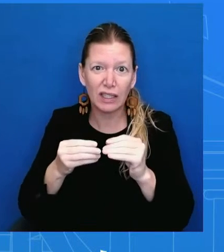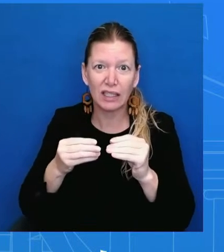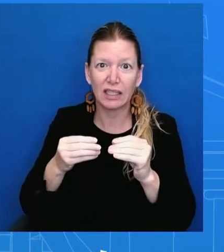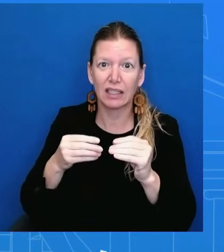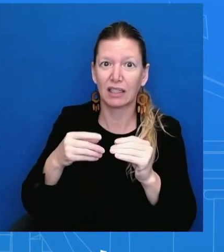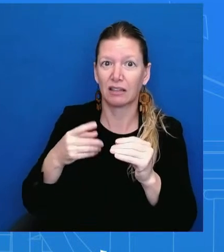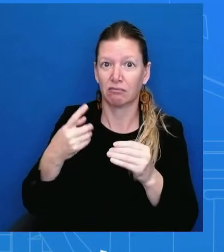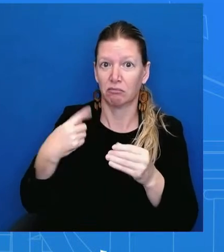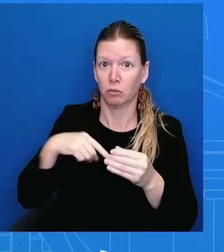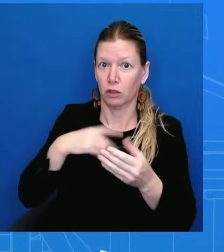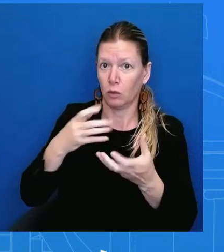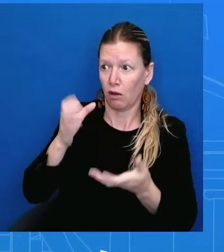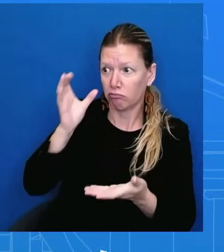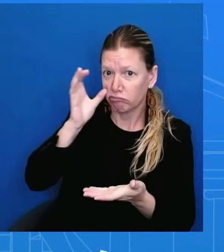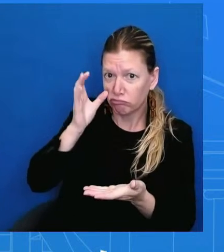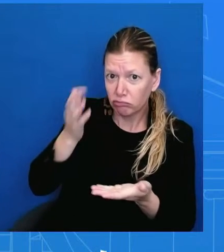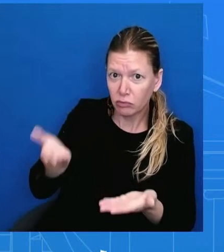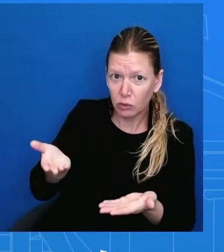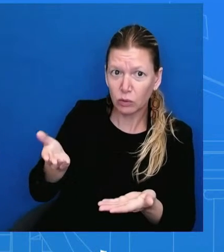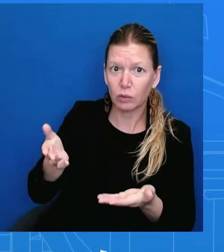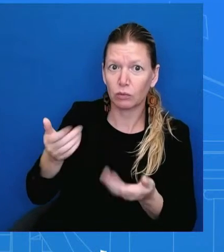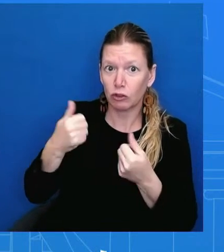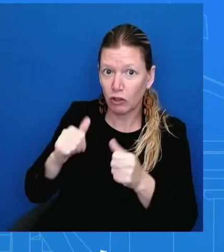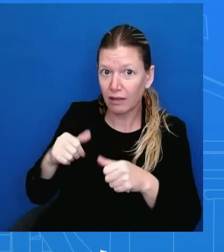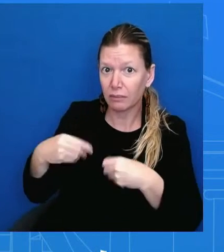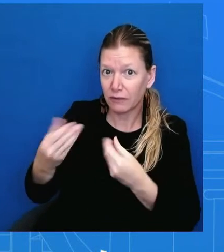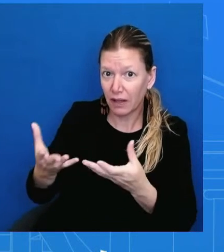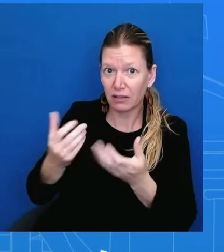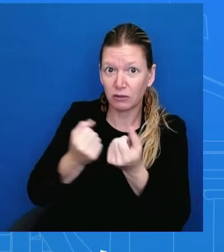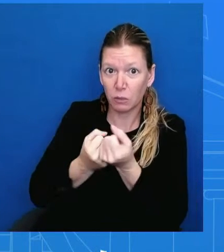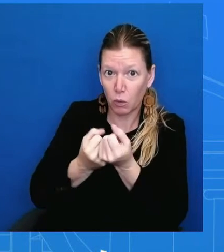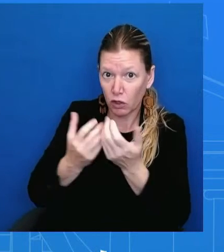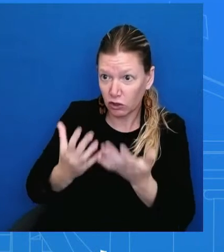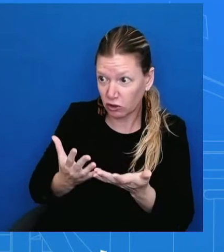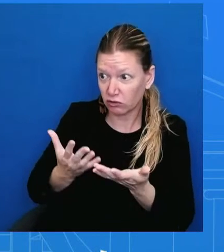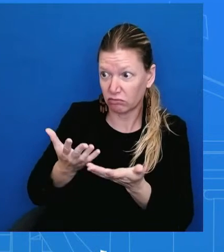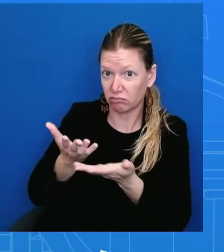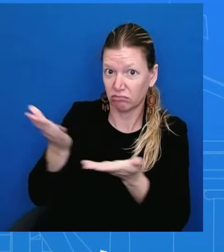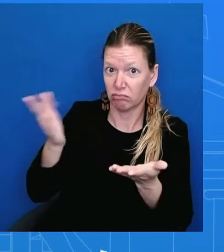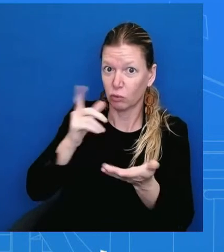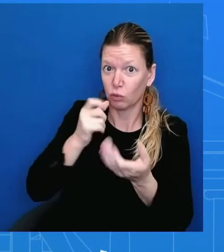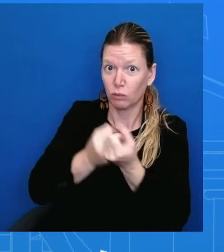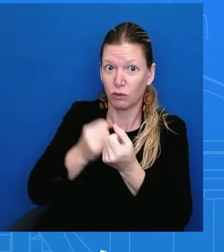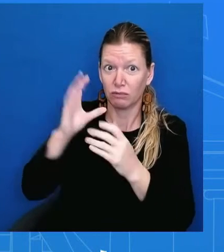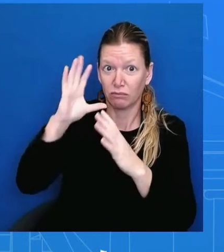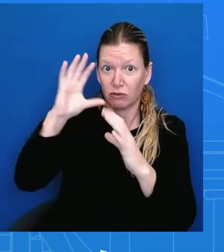And it is up to the reporter to reach out or not. And so, that is something that we certainly do.